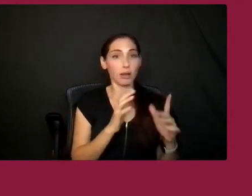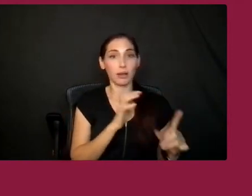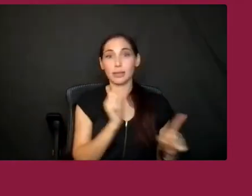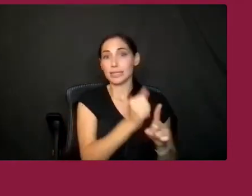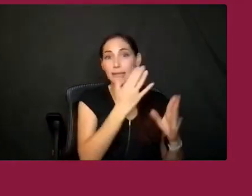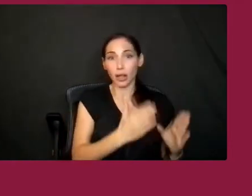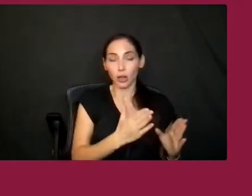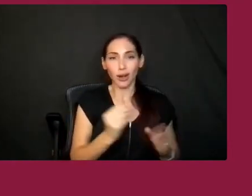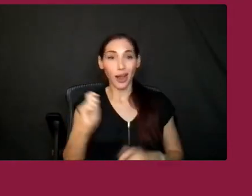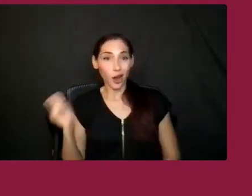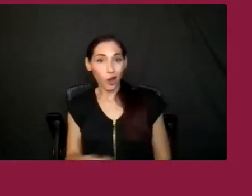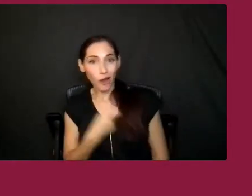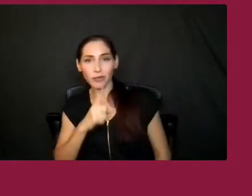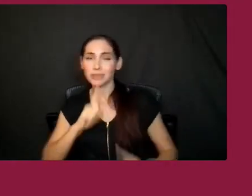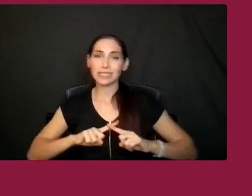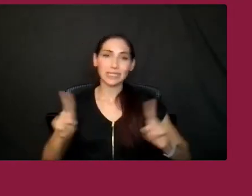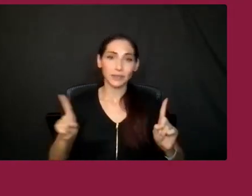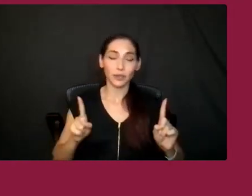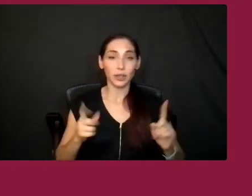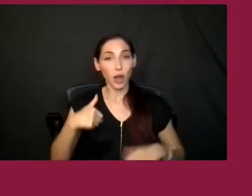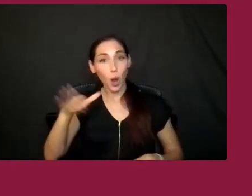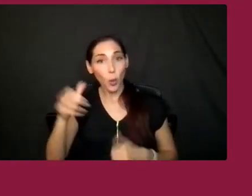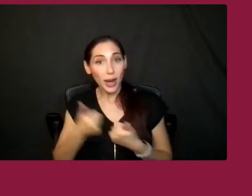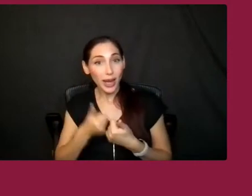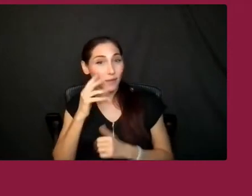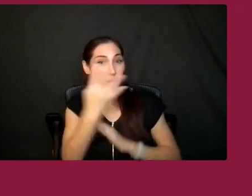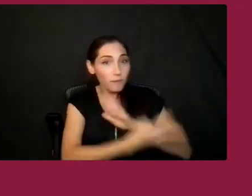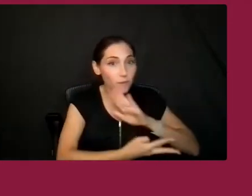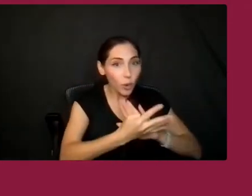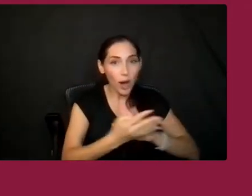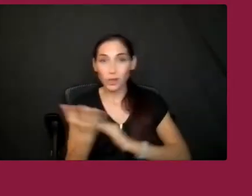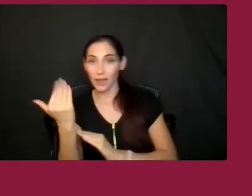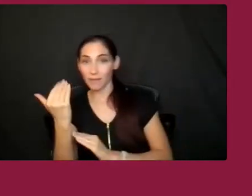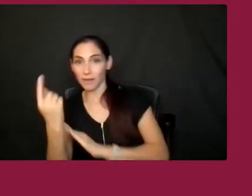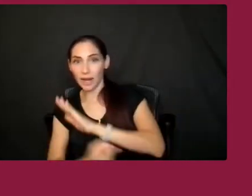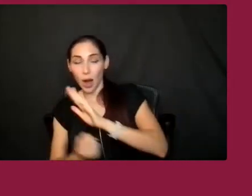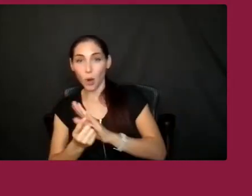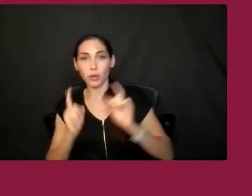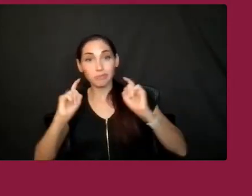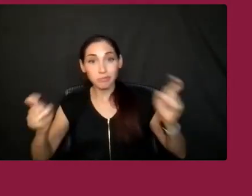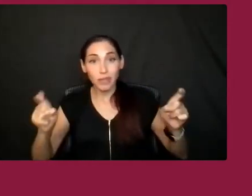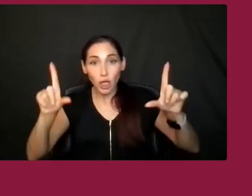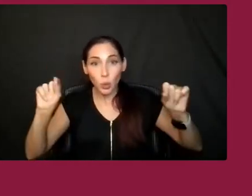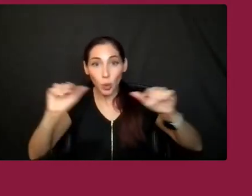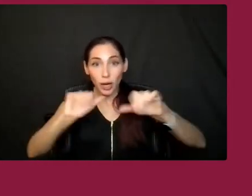A four-hour away game and a 15-hour away game should not both be given $20 per student for food.